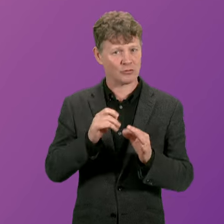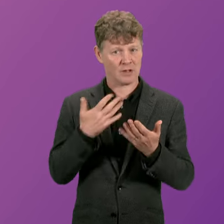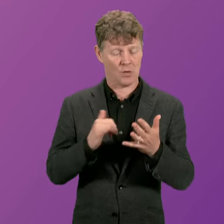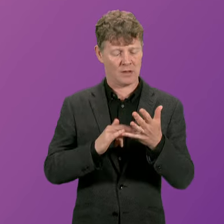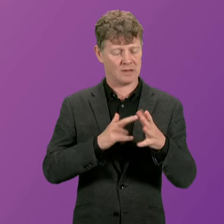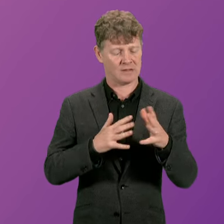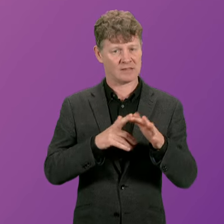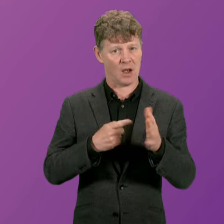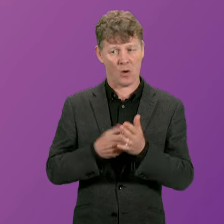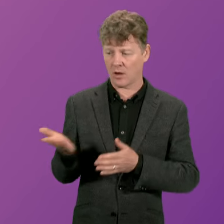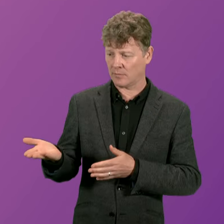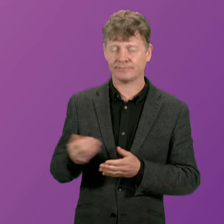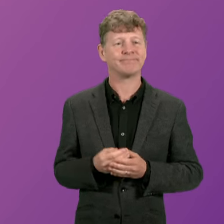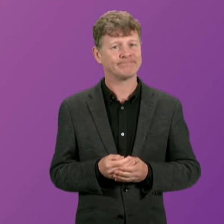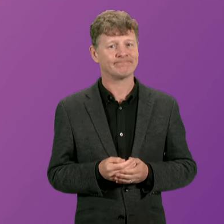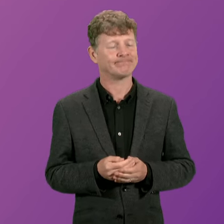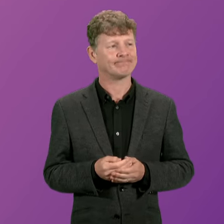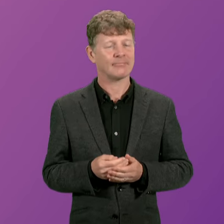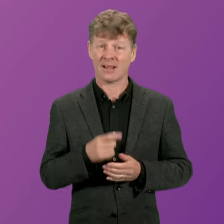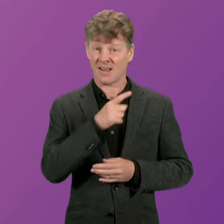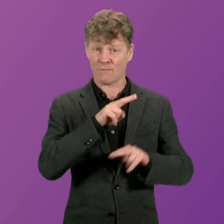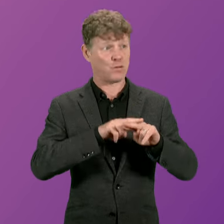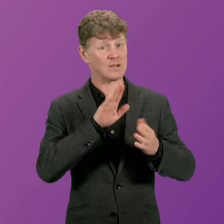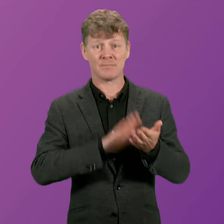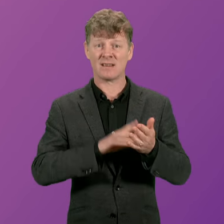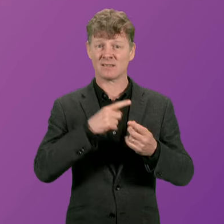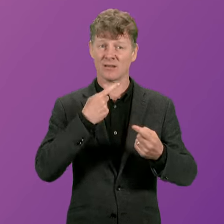What we have heard today from the First Minister is utterly unbelievable and